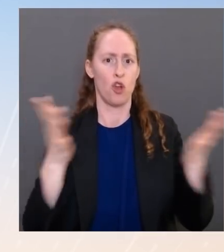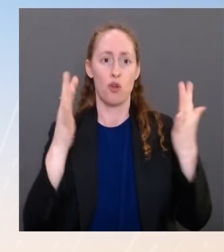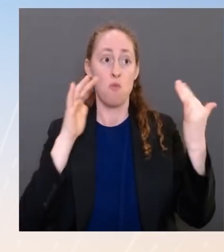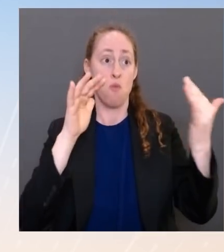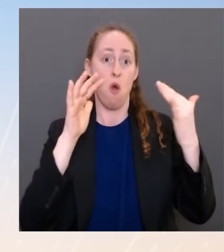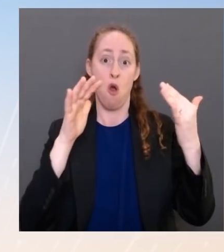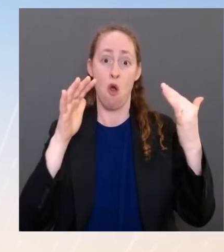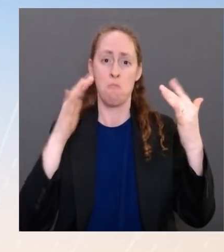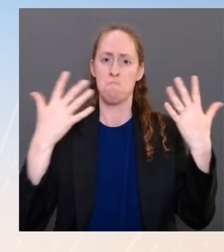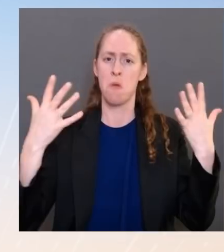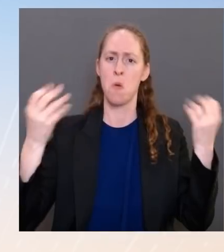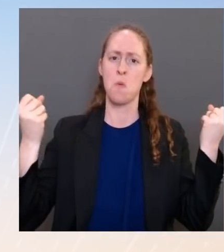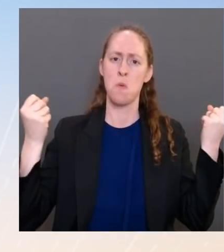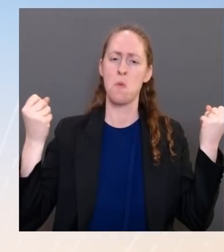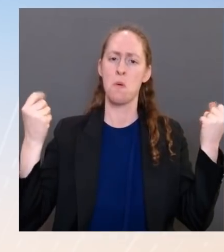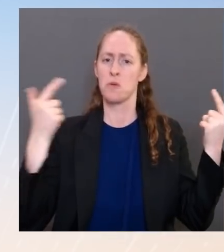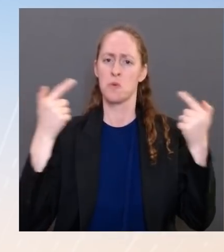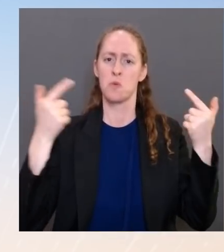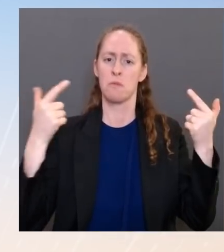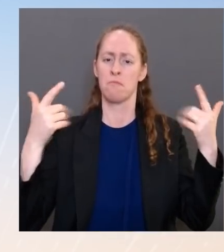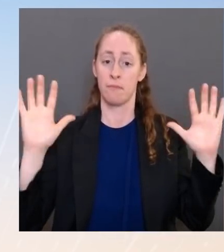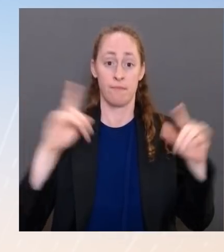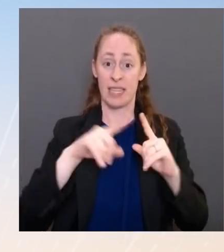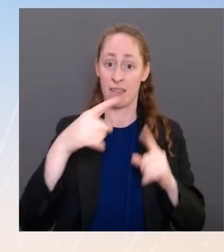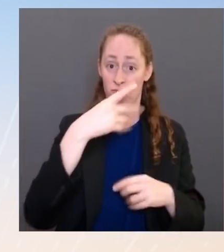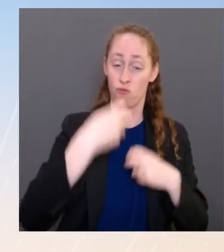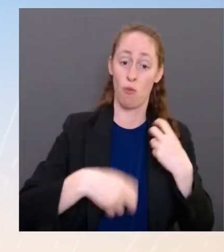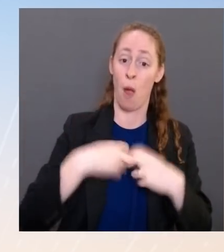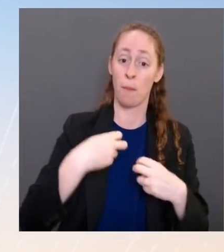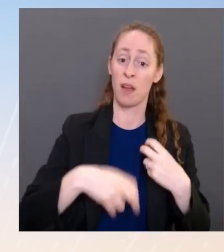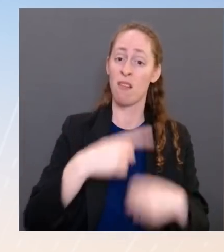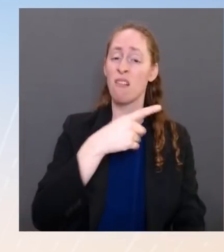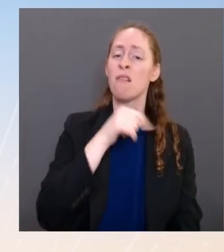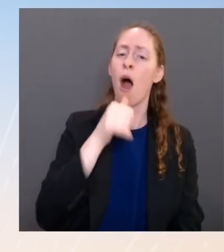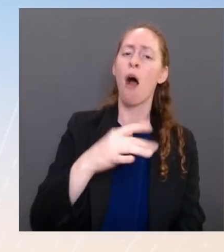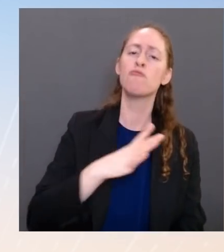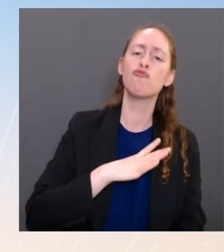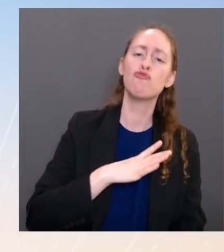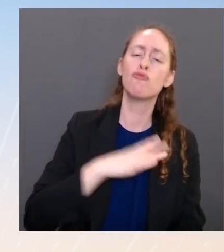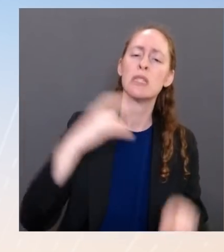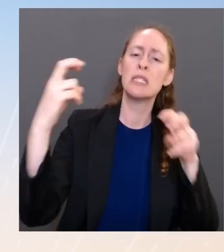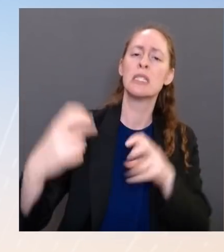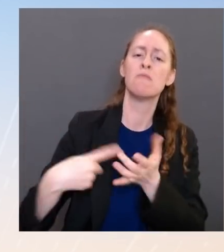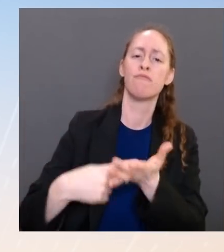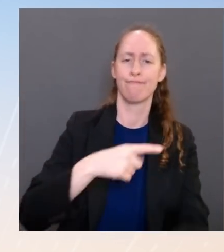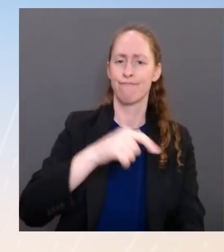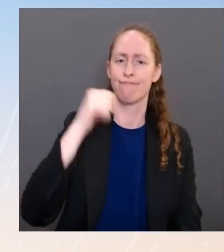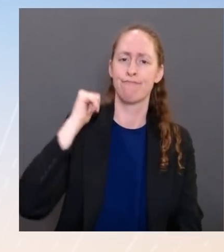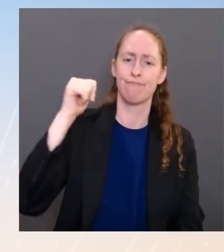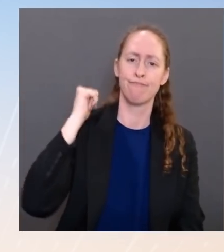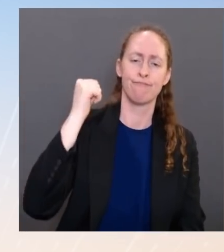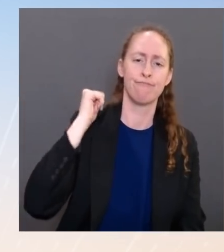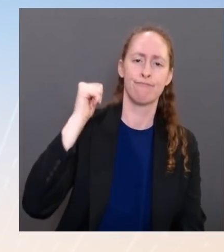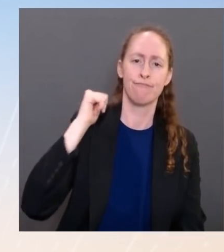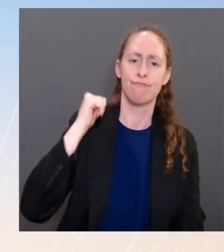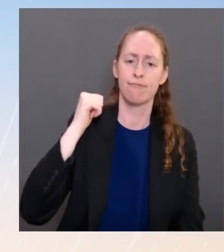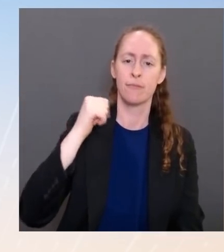So I think there have been efforts, as you know -- humanitarian ceasefires and others -- in a limited fashion in the past and in the past couple of months,